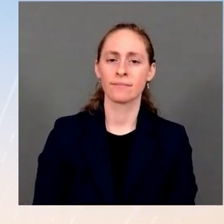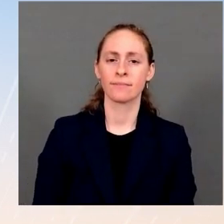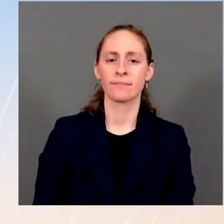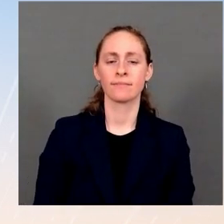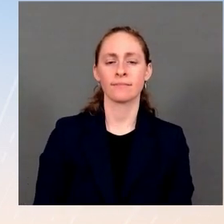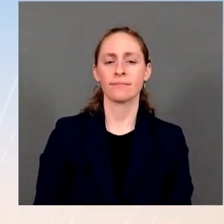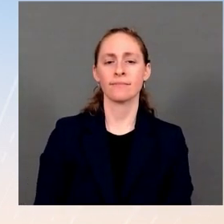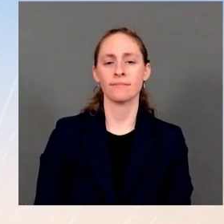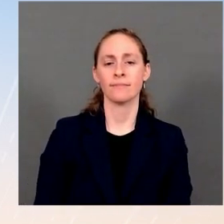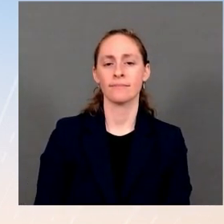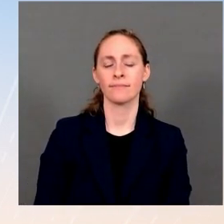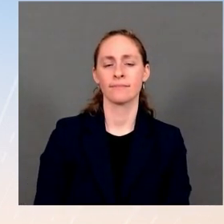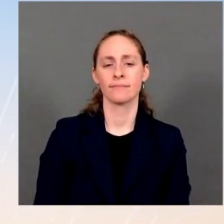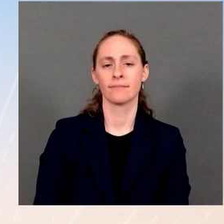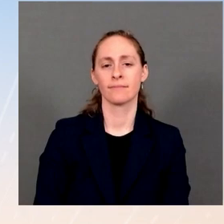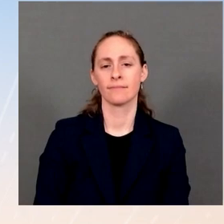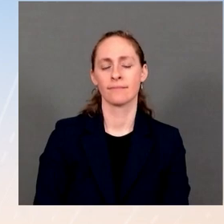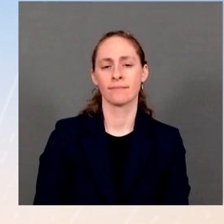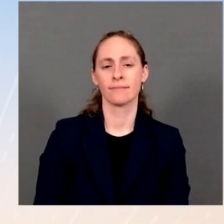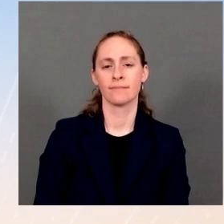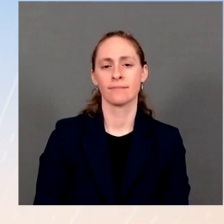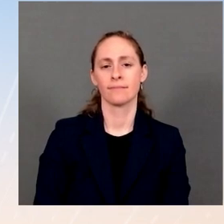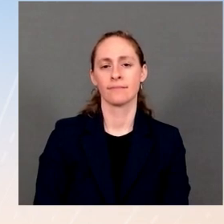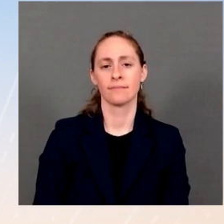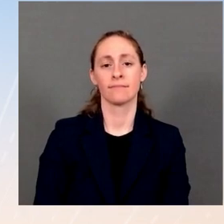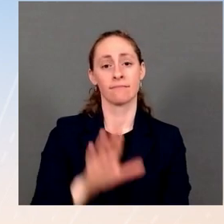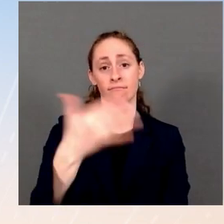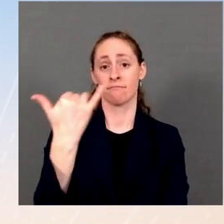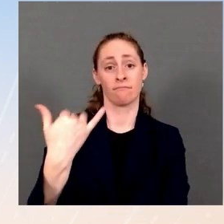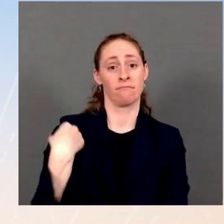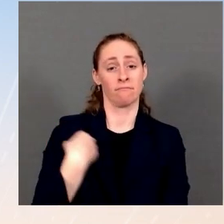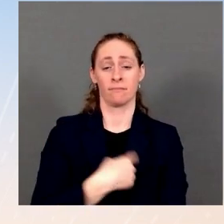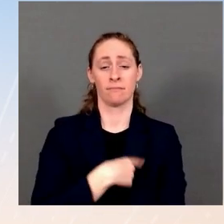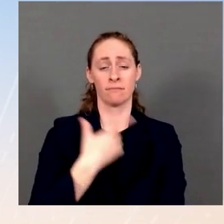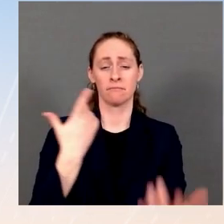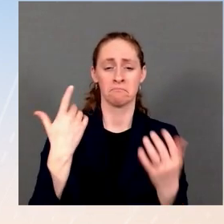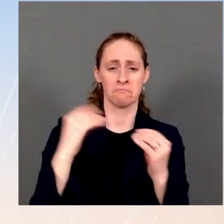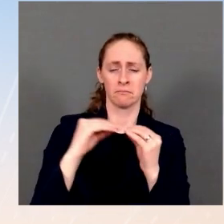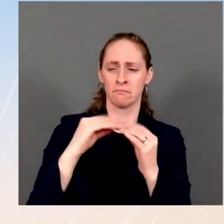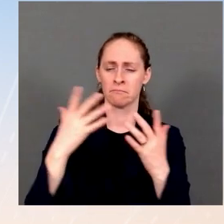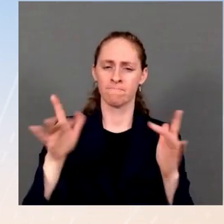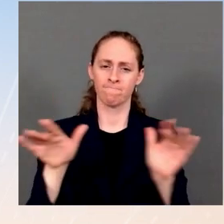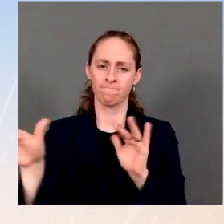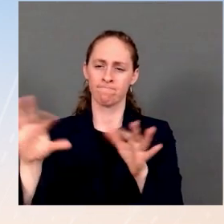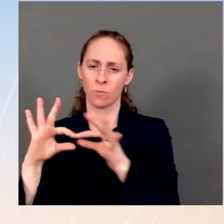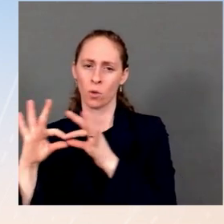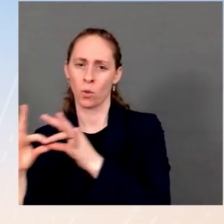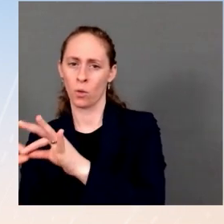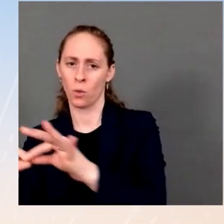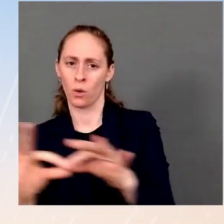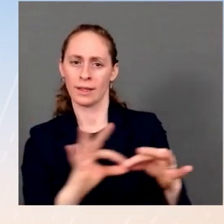to use a maybe tried term, the infrastructure to deliver the resources that we need --